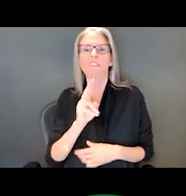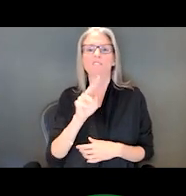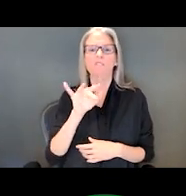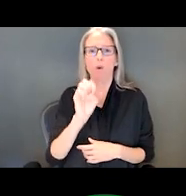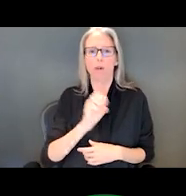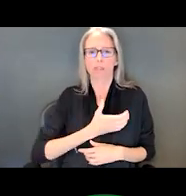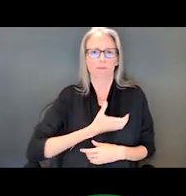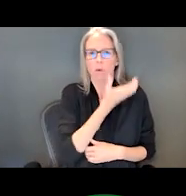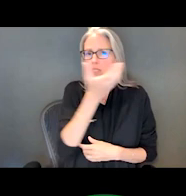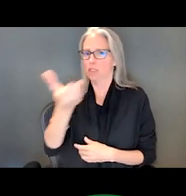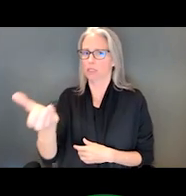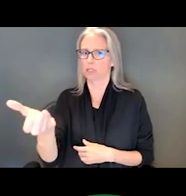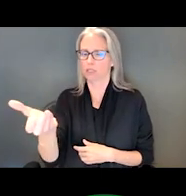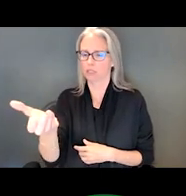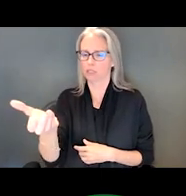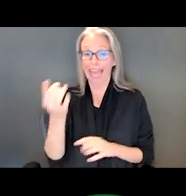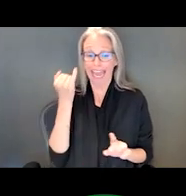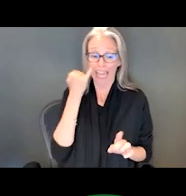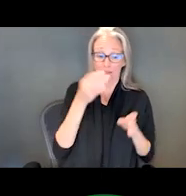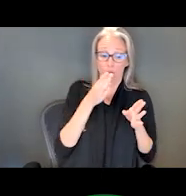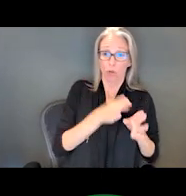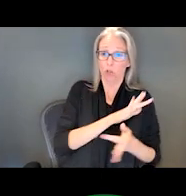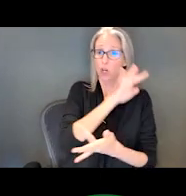they do contact you, how have you?